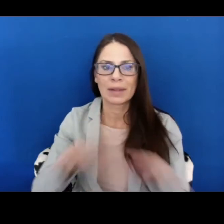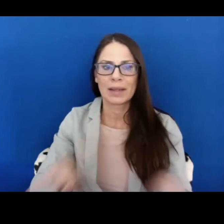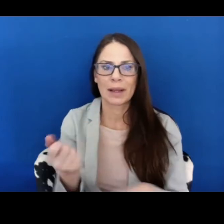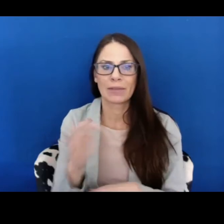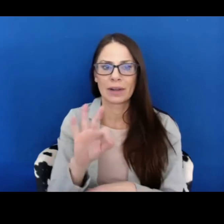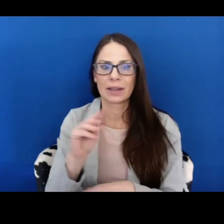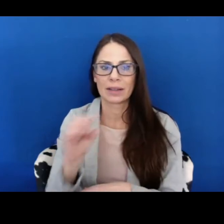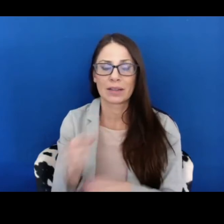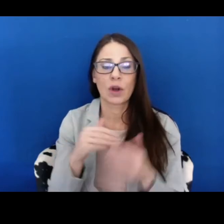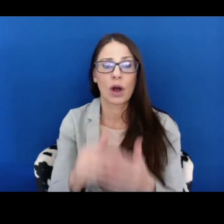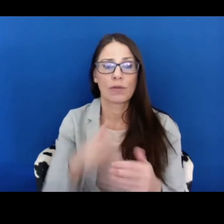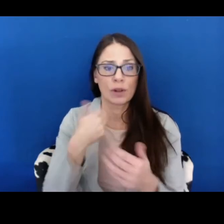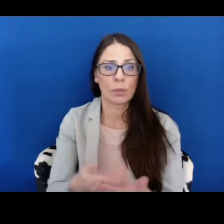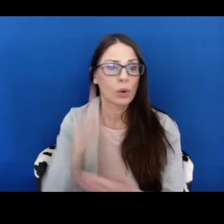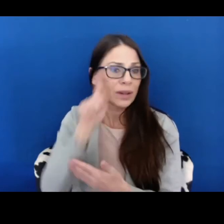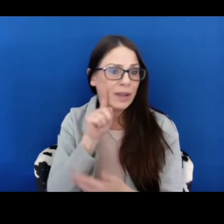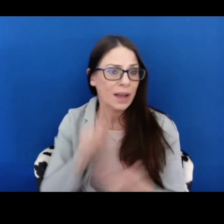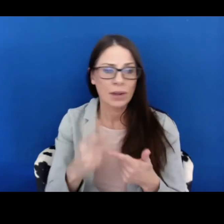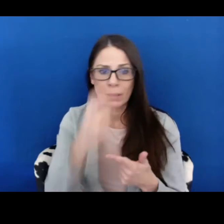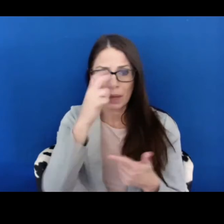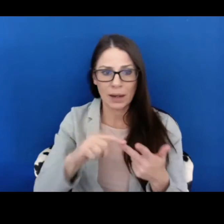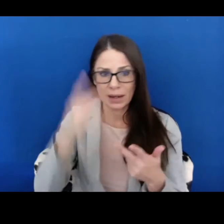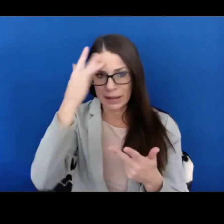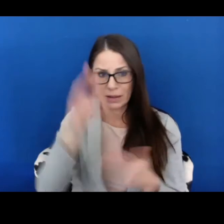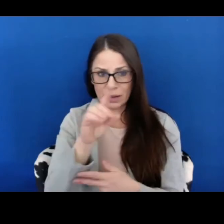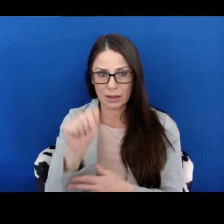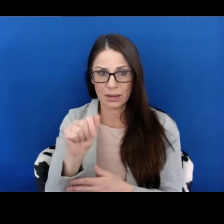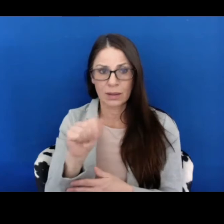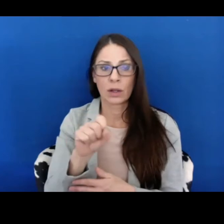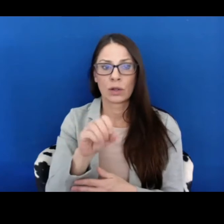blind and intellectually disabled, sociologists 15:16:28 David good to work with these children